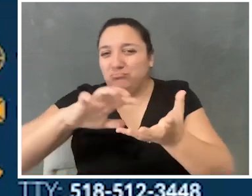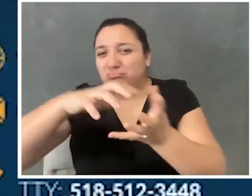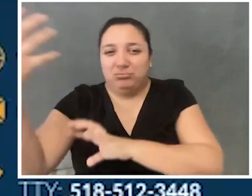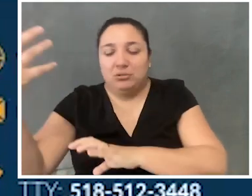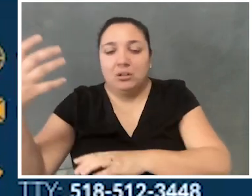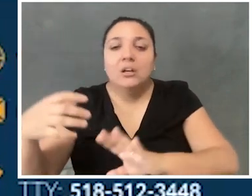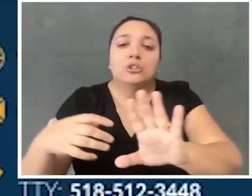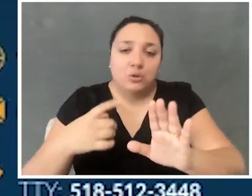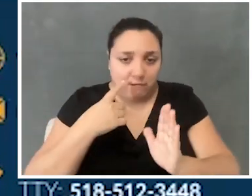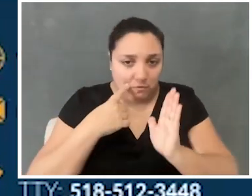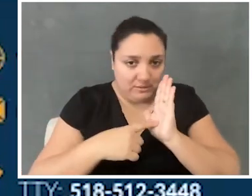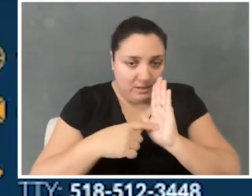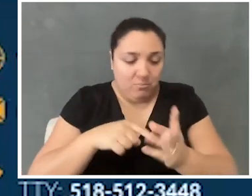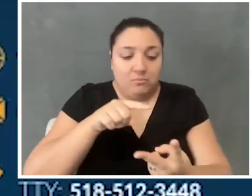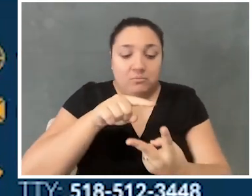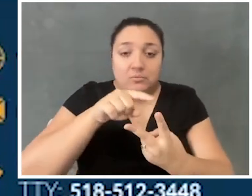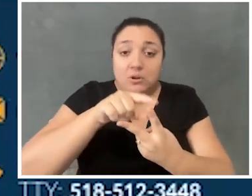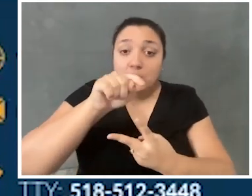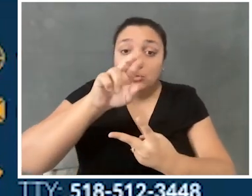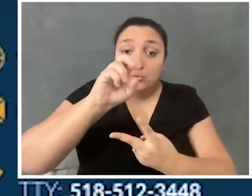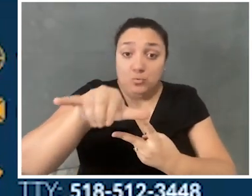So in the city of Troy, the sidewalks were so dangerous